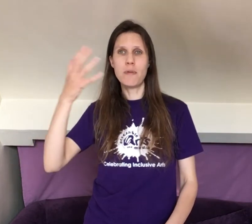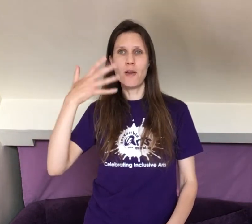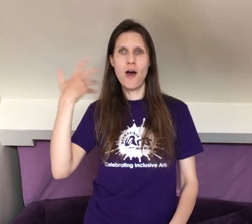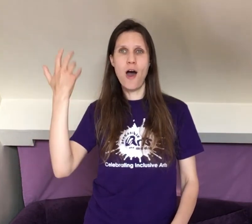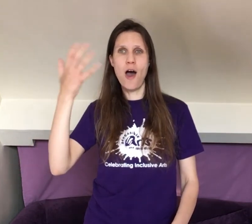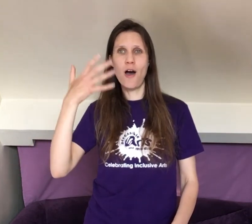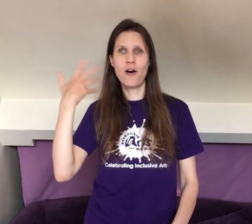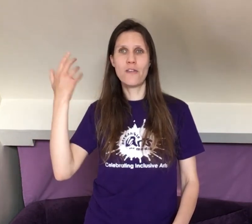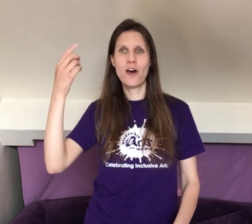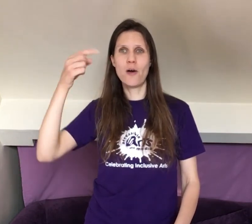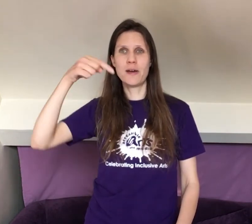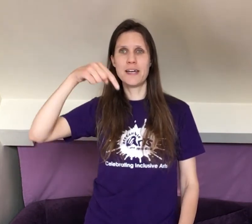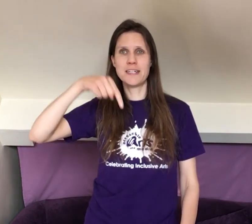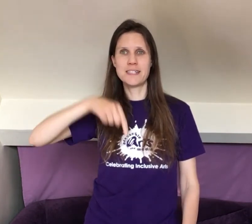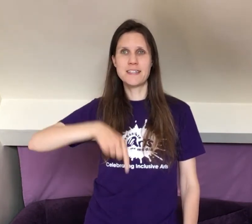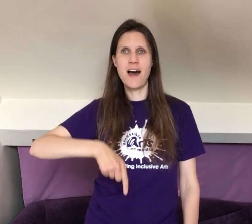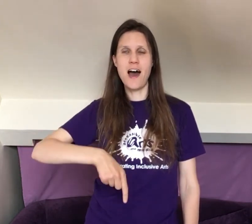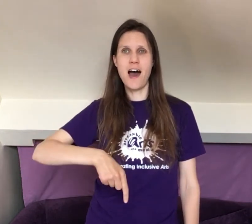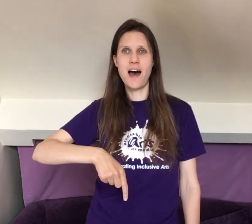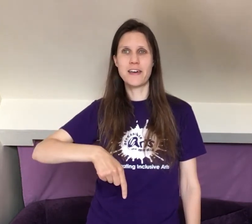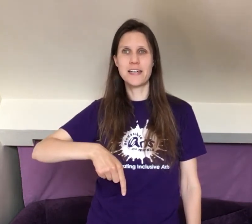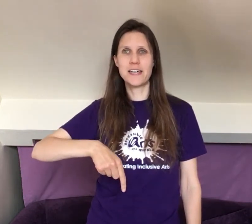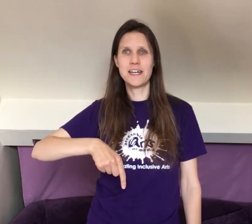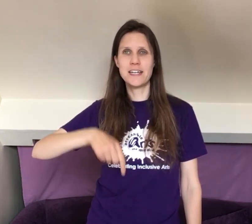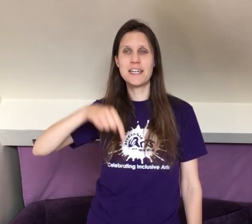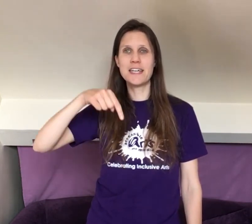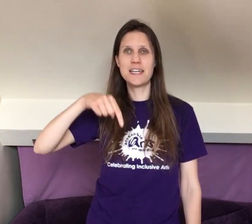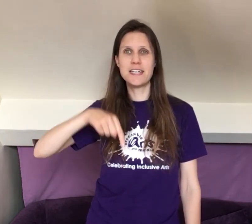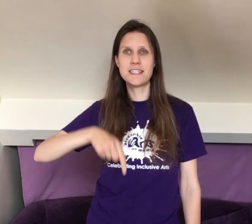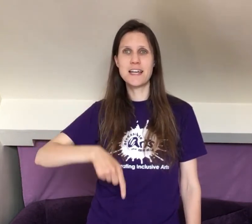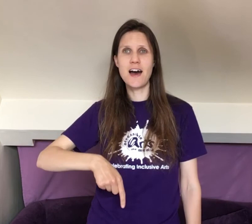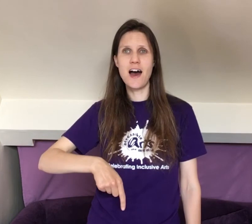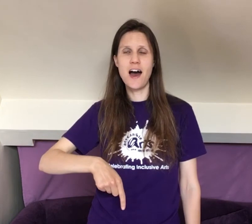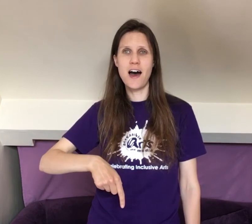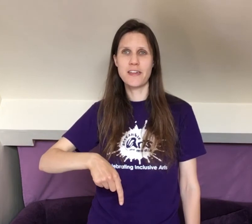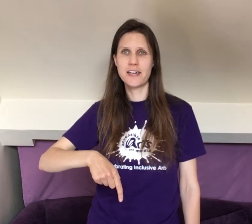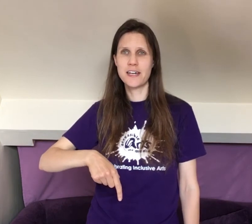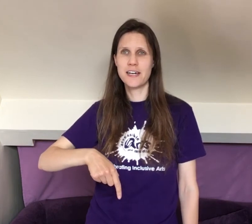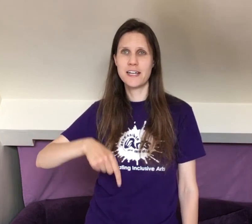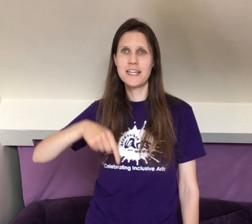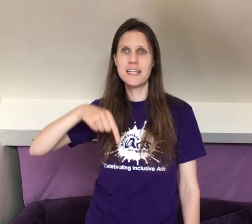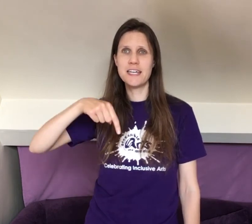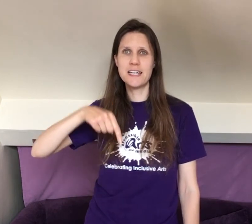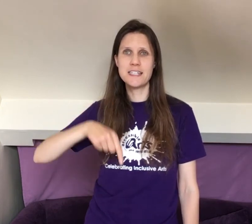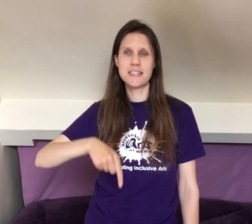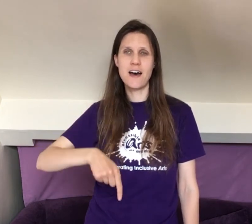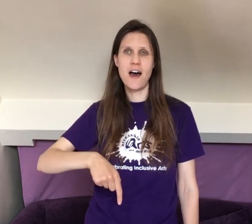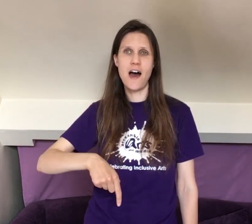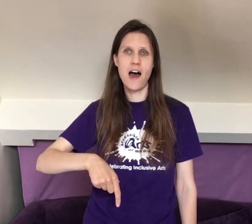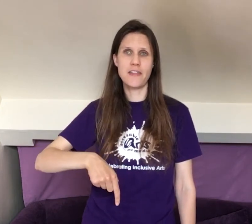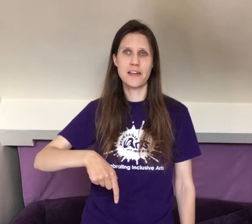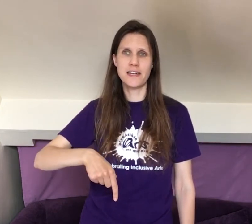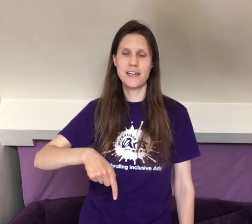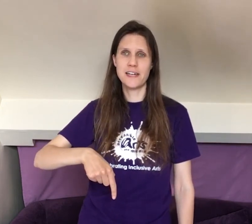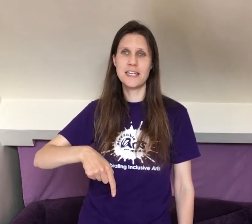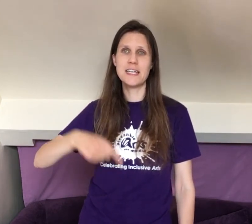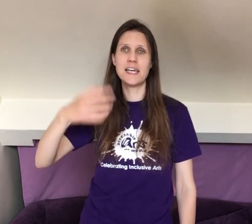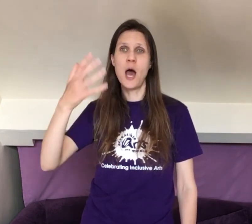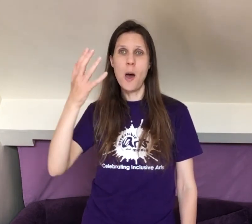Blow the wind southerly, southerly, southerly,